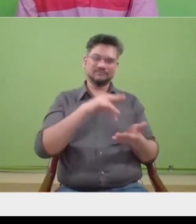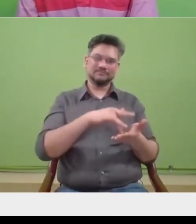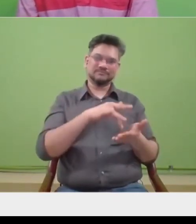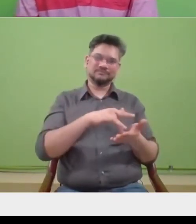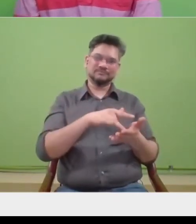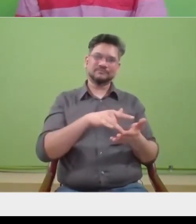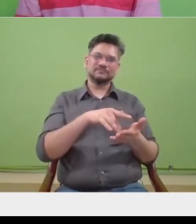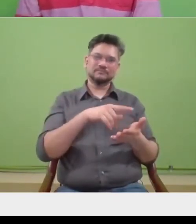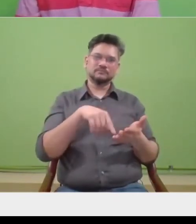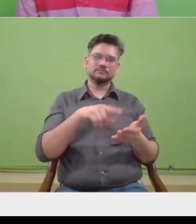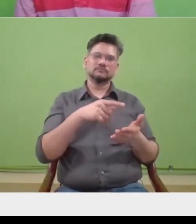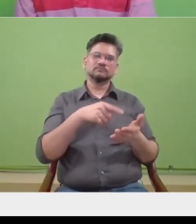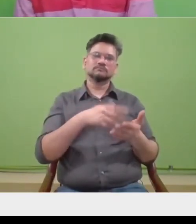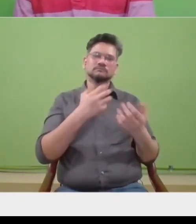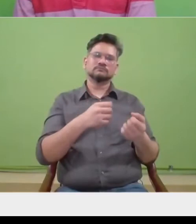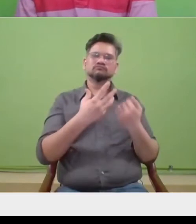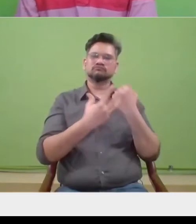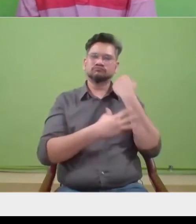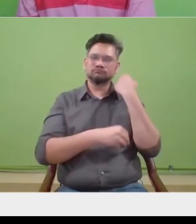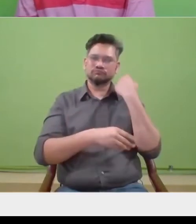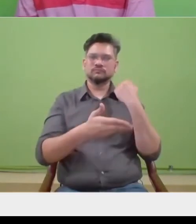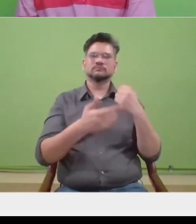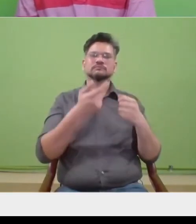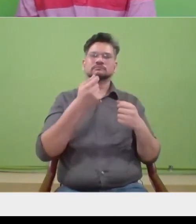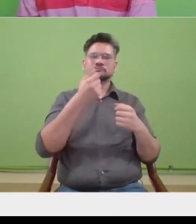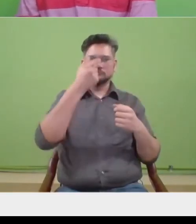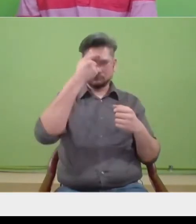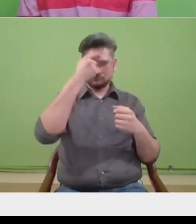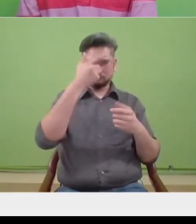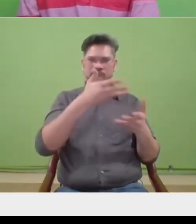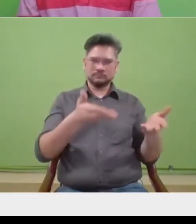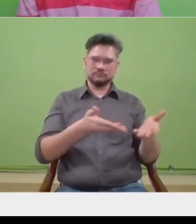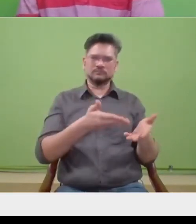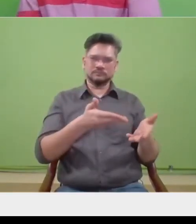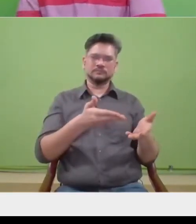was a financial issues and poor children used to come but after an after adopting this inclusive